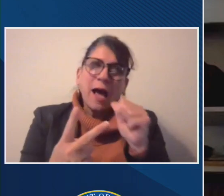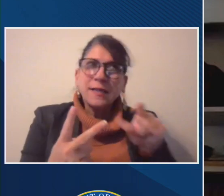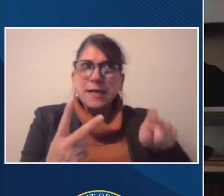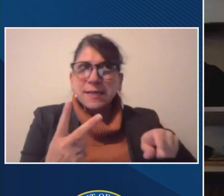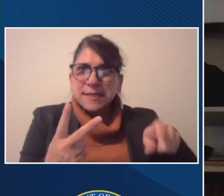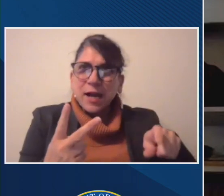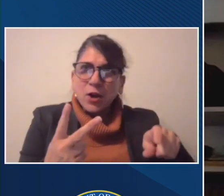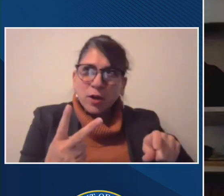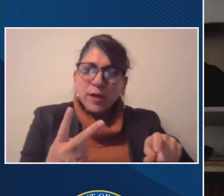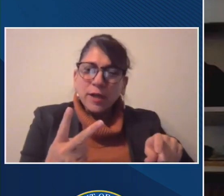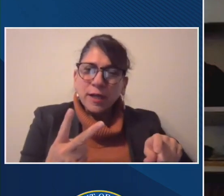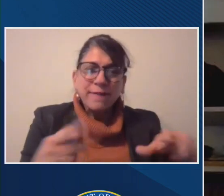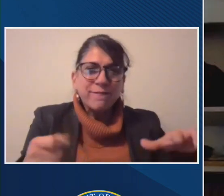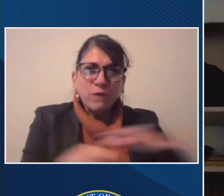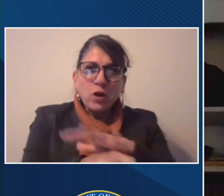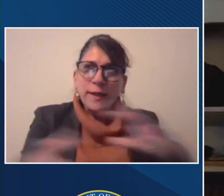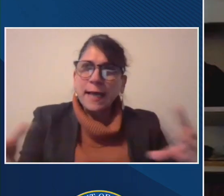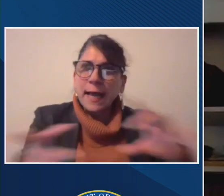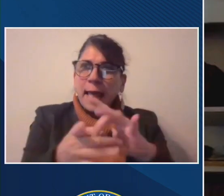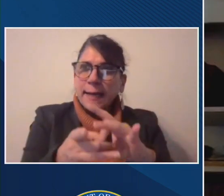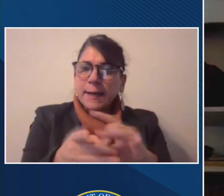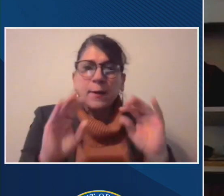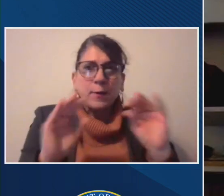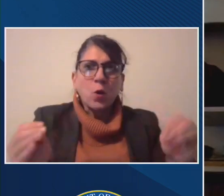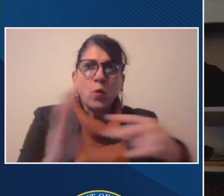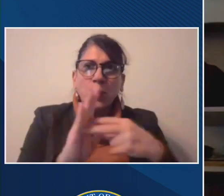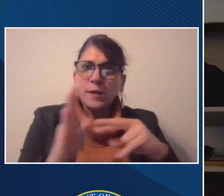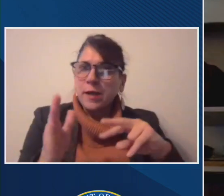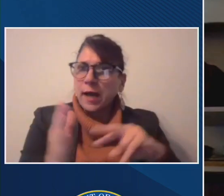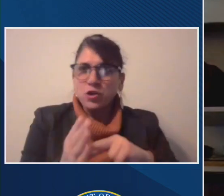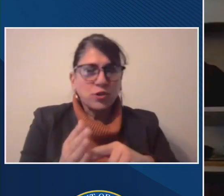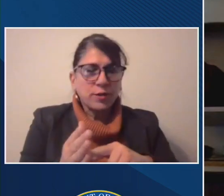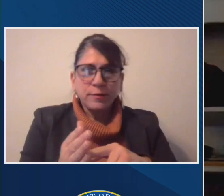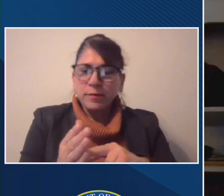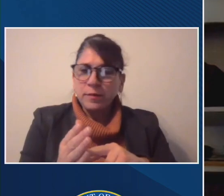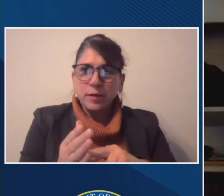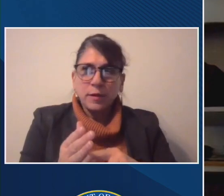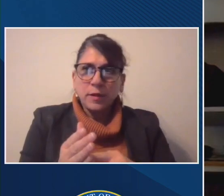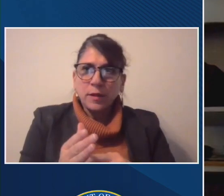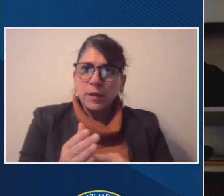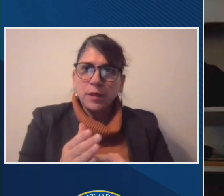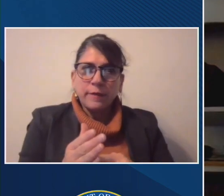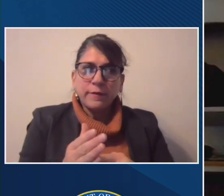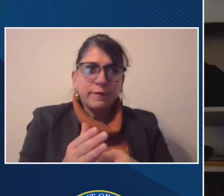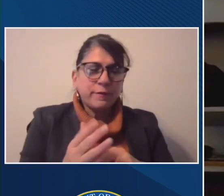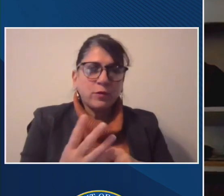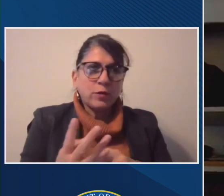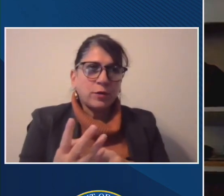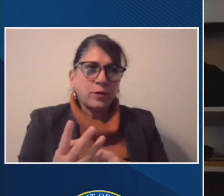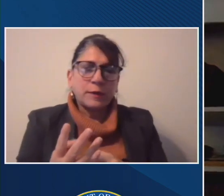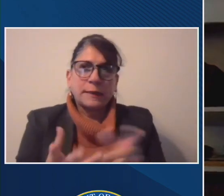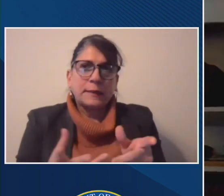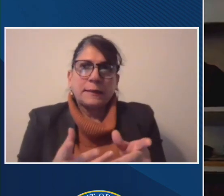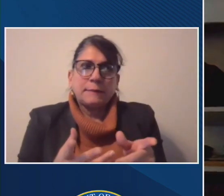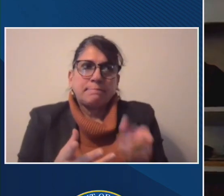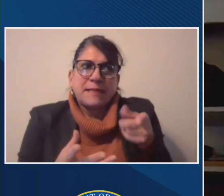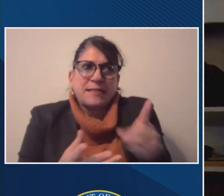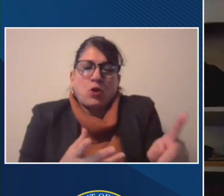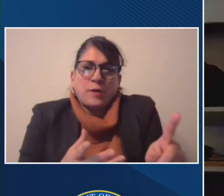connected. There was no intention of sliding either one of those constituencies when we did that.